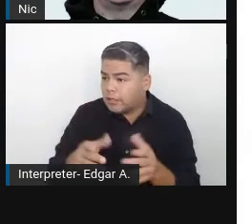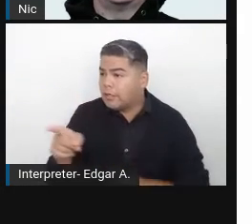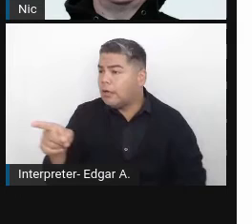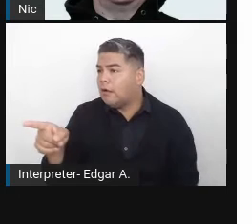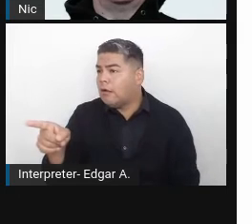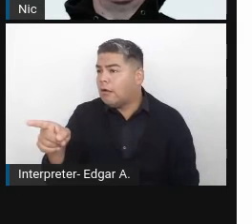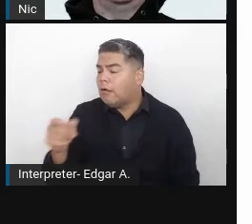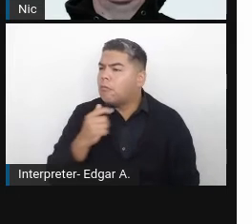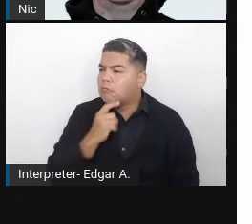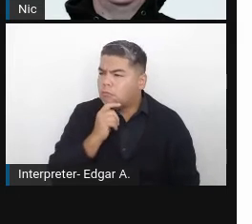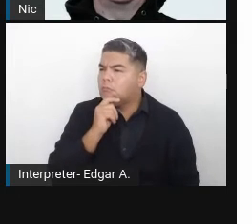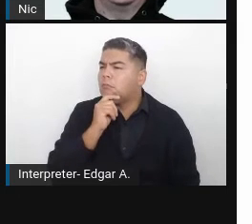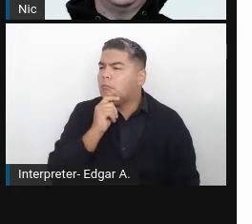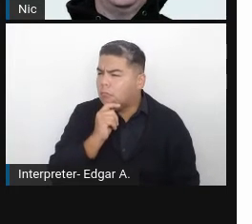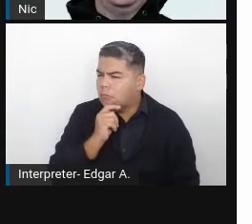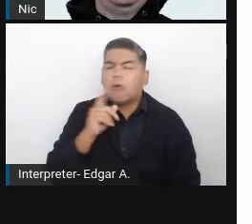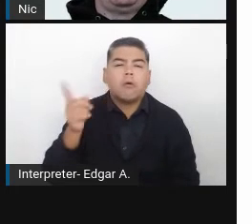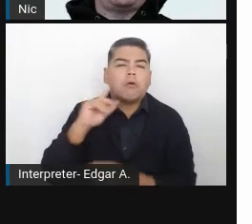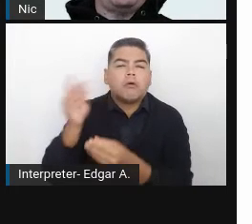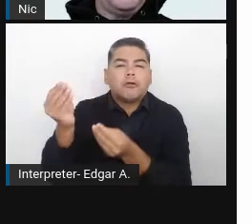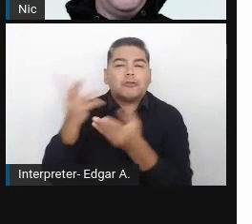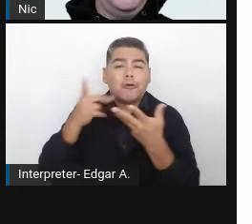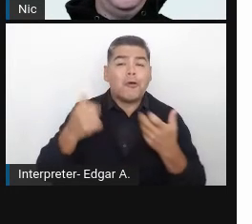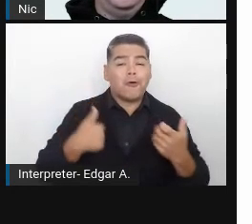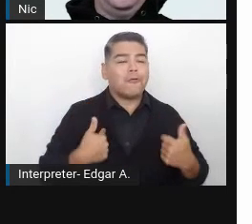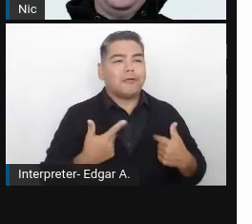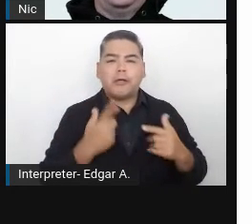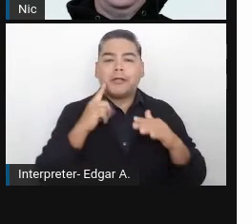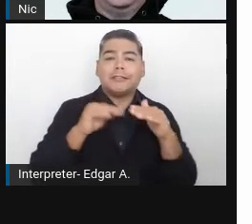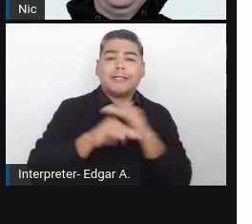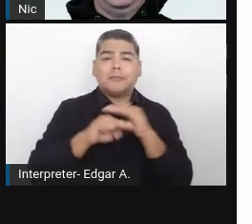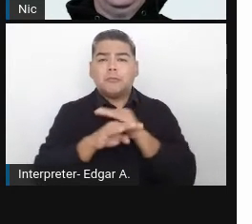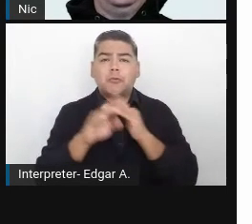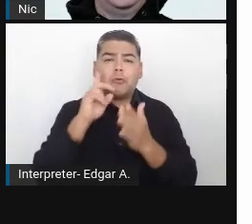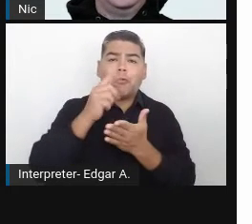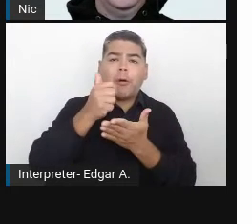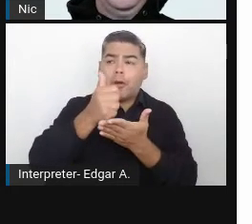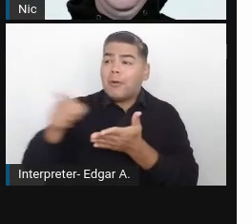that they were accessible. They were very expensive.